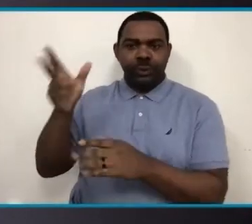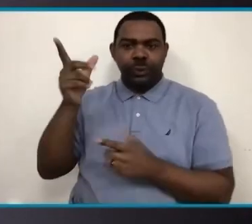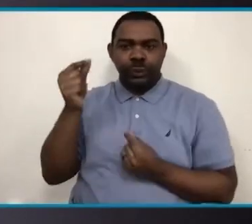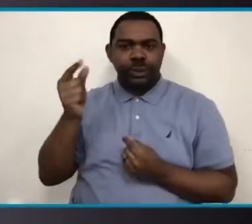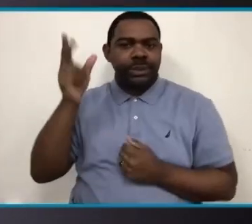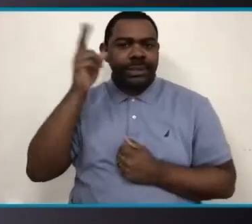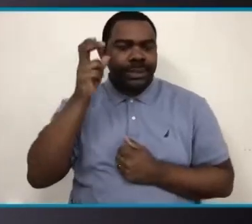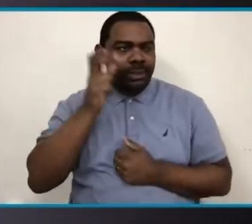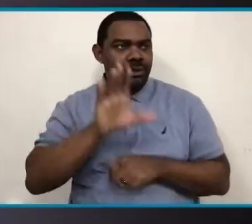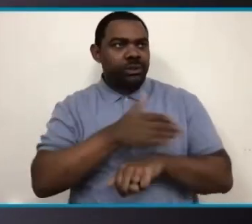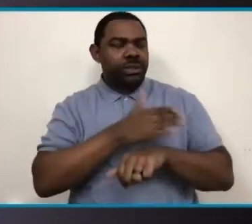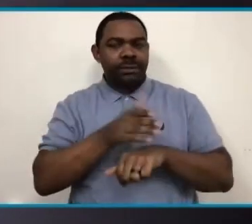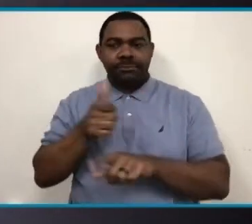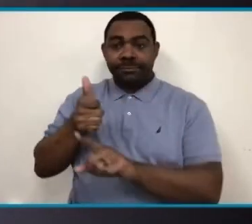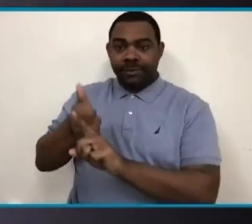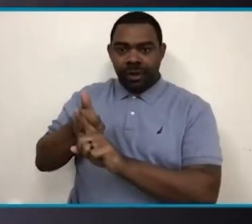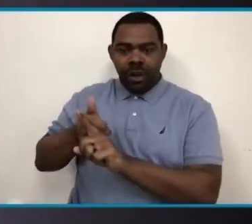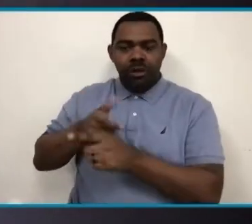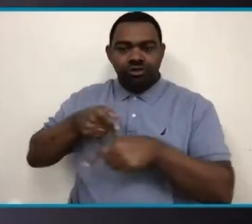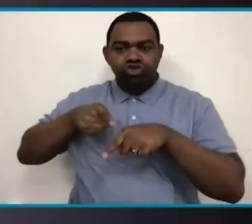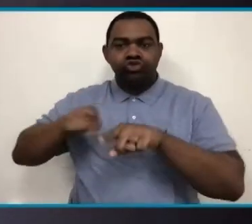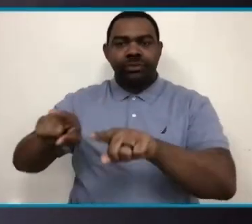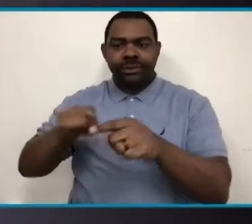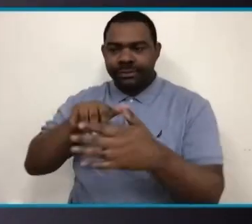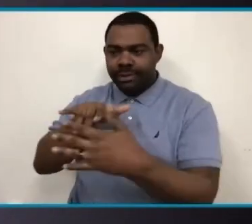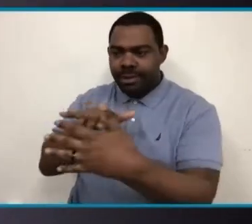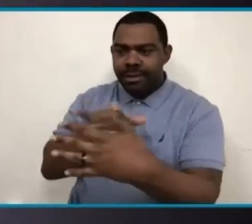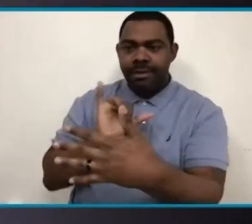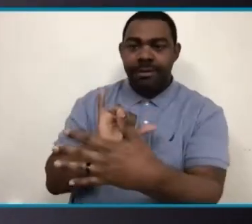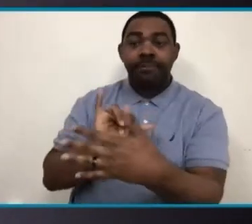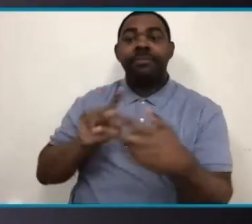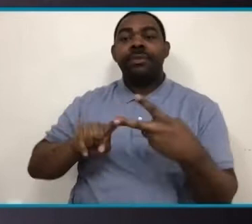And the other involves meeting with the music therapists weekly for music imagery sessions.